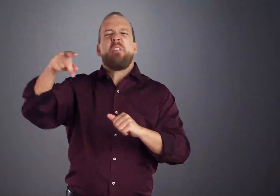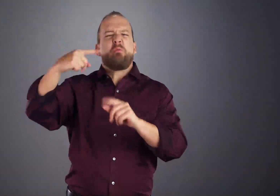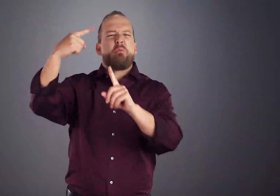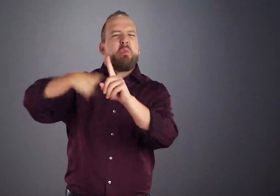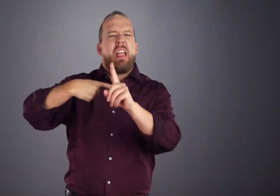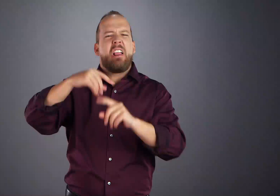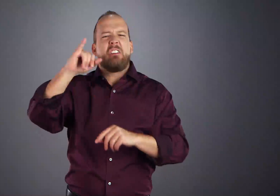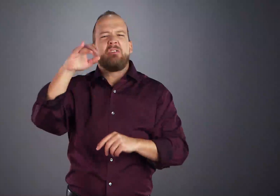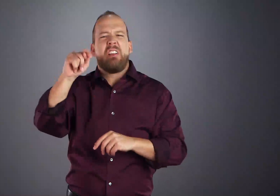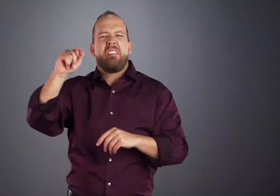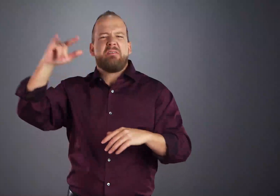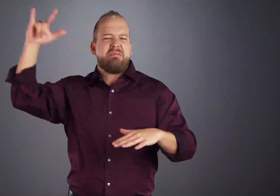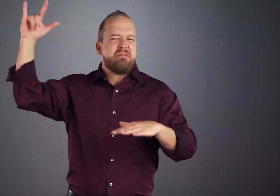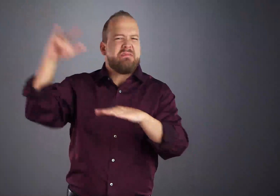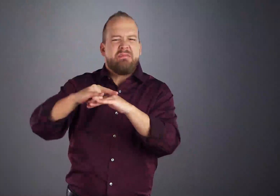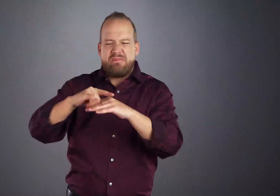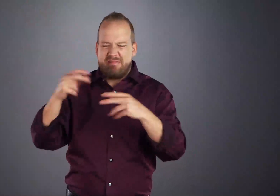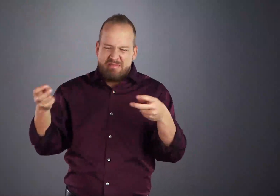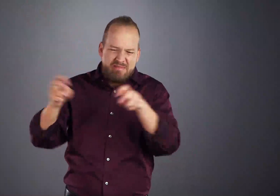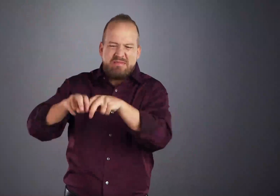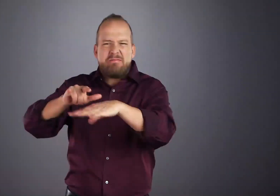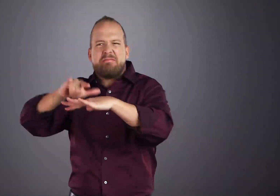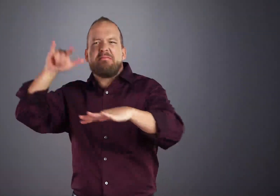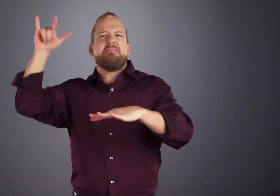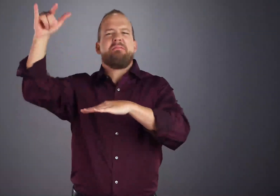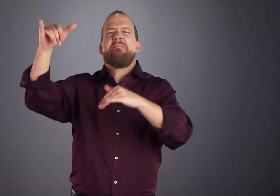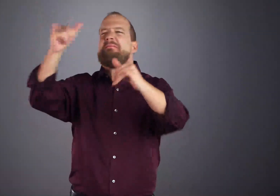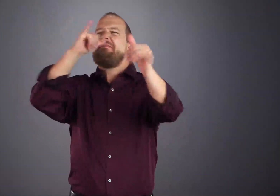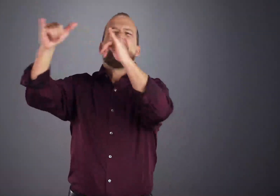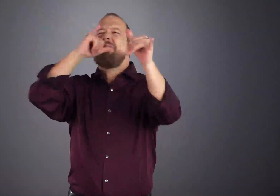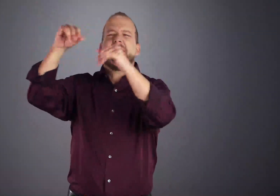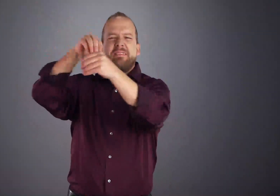There was that time we had chartered an airplane to complete a jag!